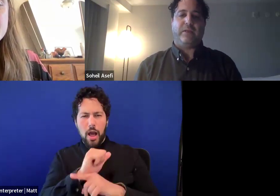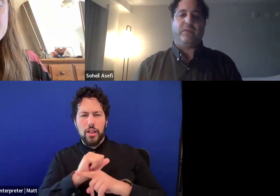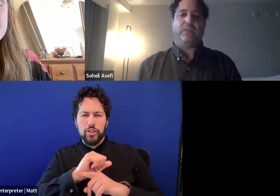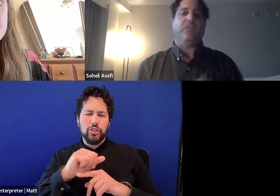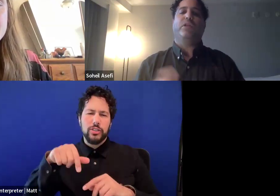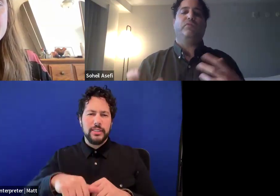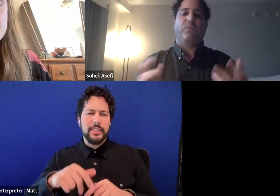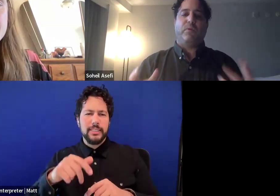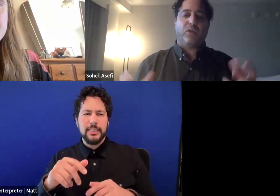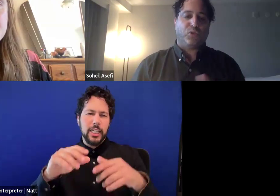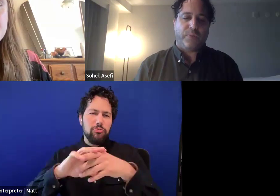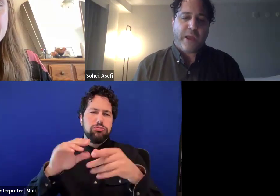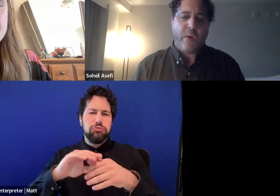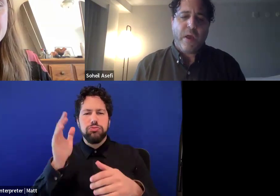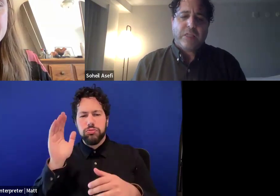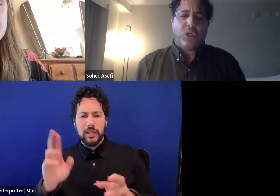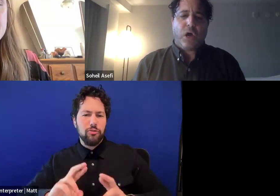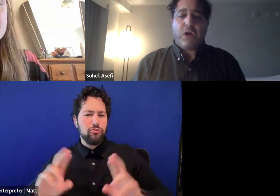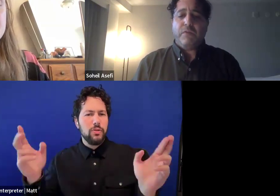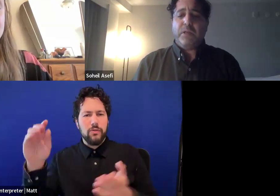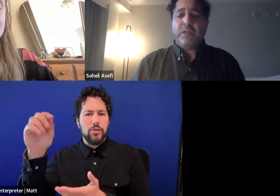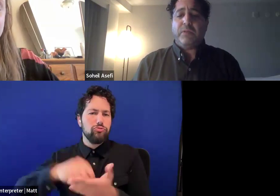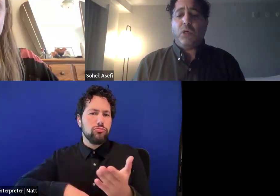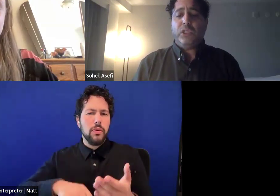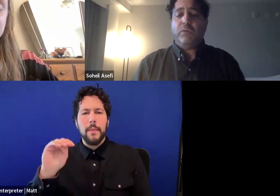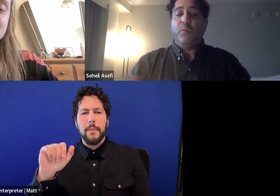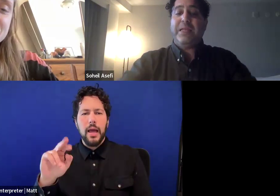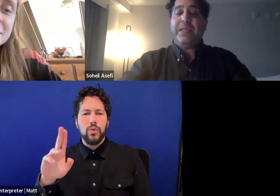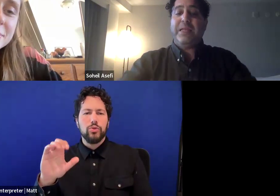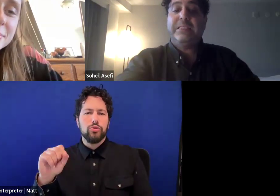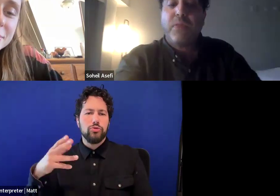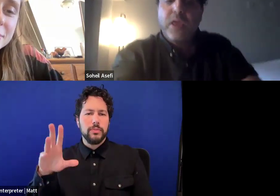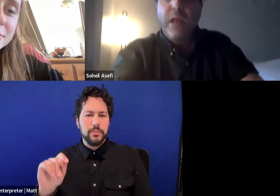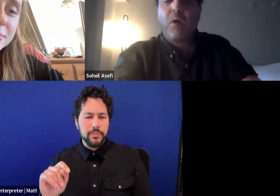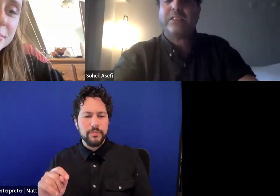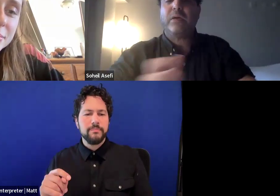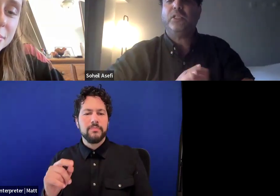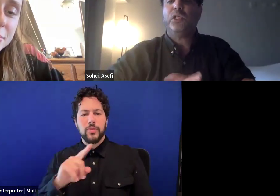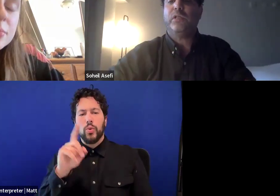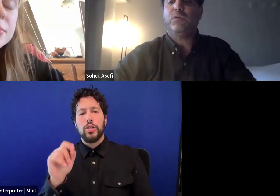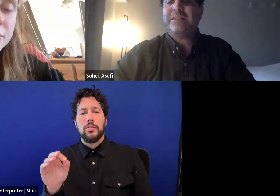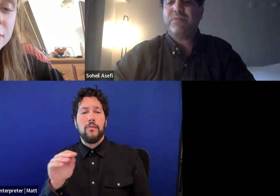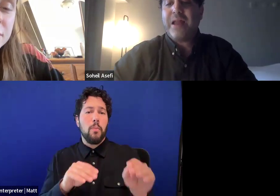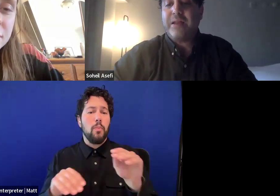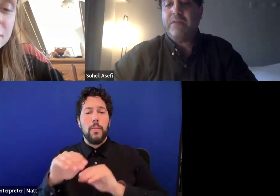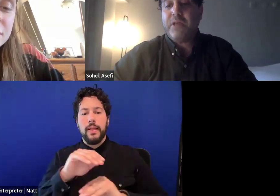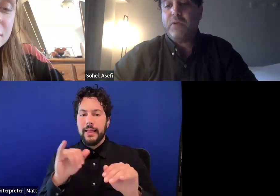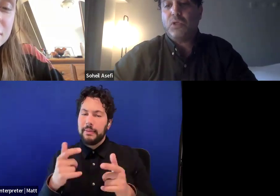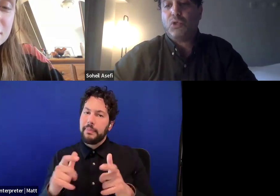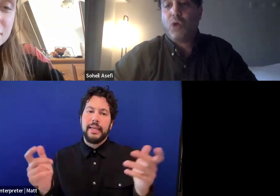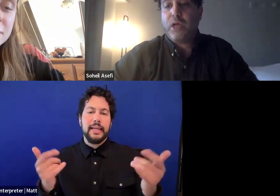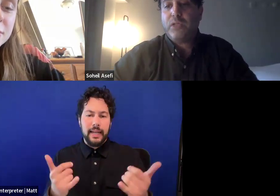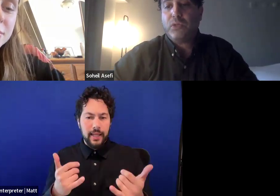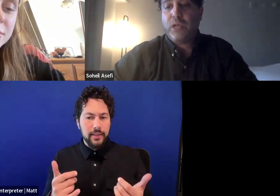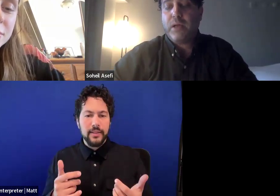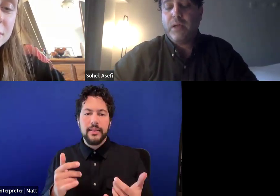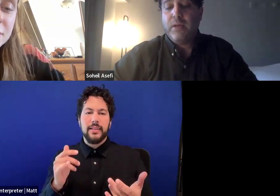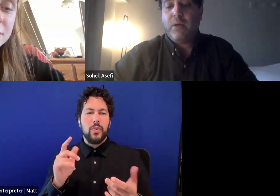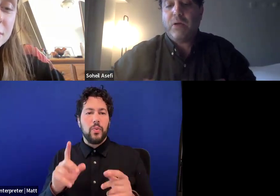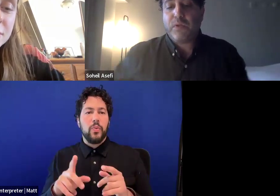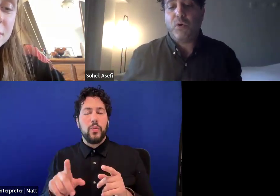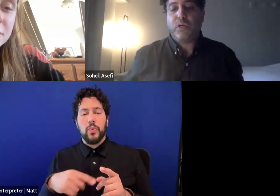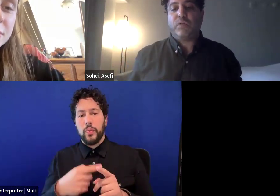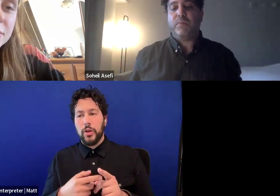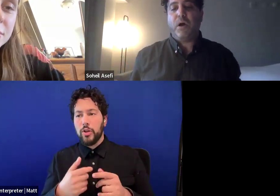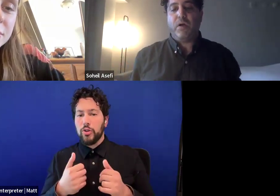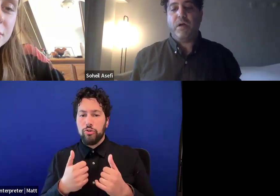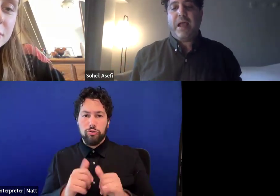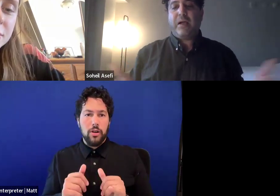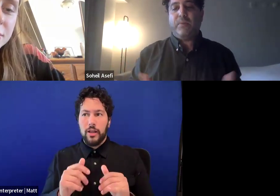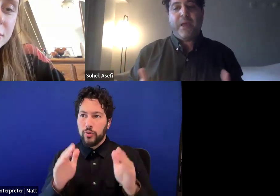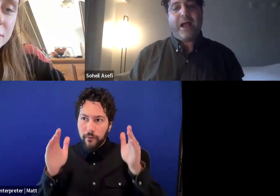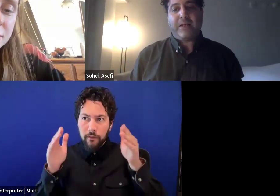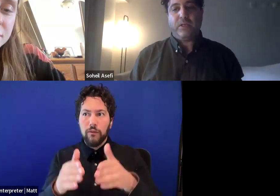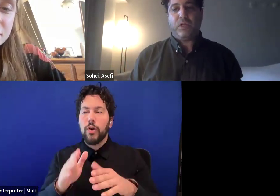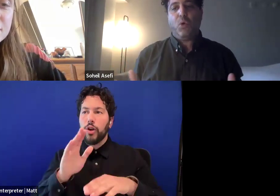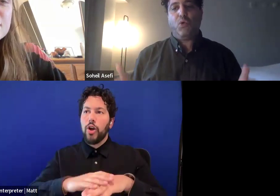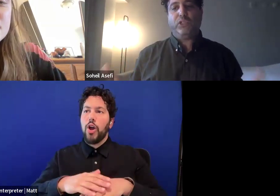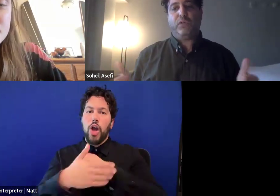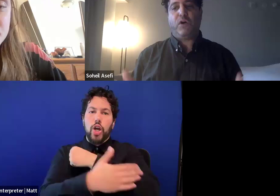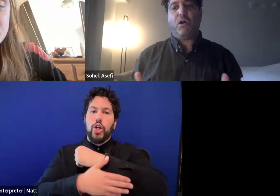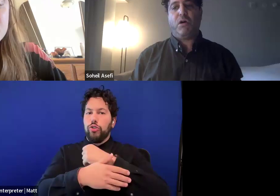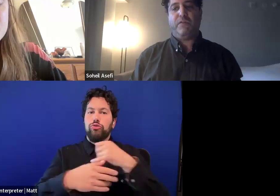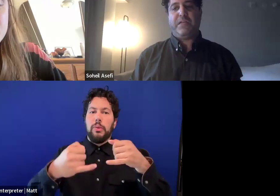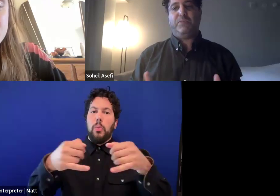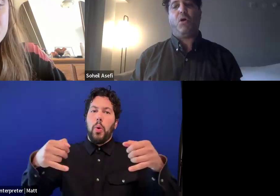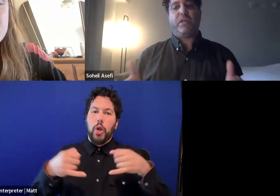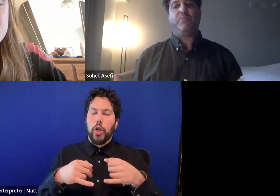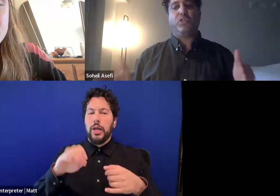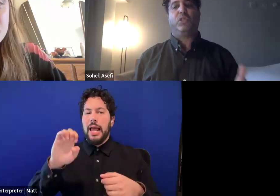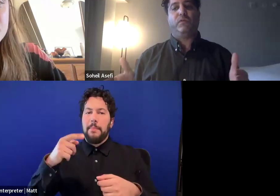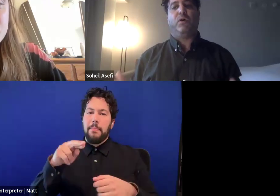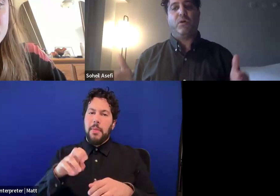getting ready for my manuscript now. So the archive, I mean, the question of mobility is a big thing now, as I mentioned, you know, that's the reality when we are trying to get, you know, out of the borders of empire and coming back, you know, the whole question of archive is part and parcel of our.